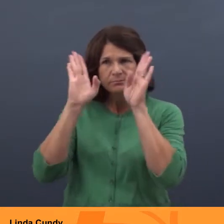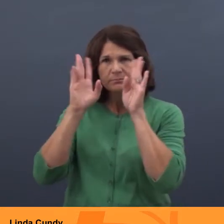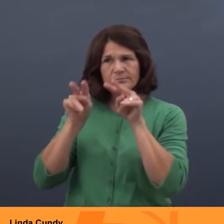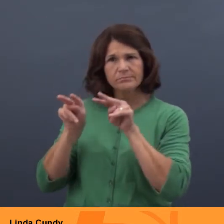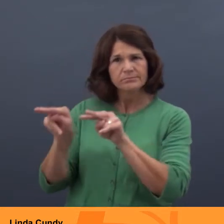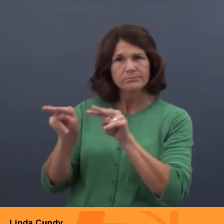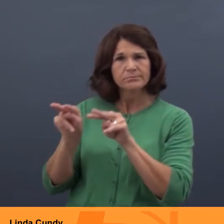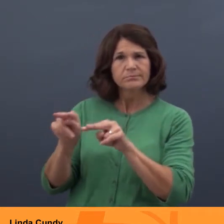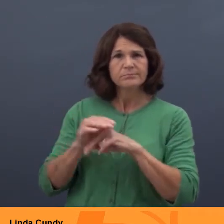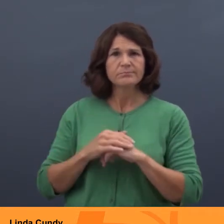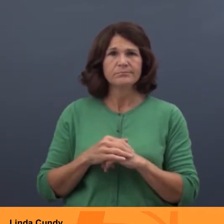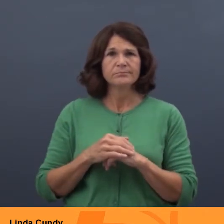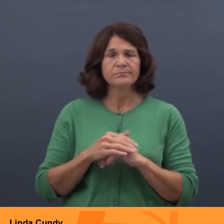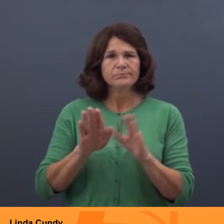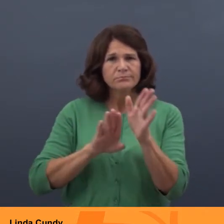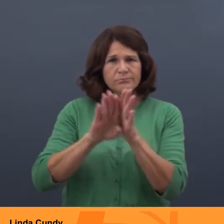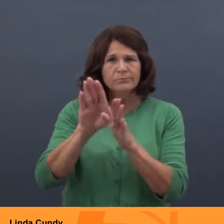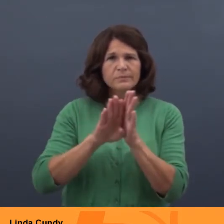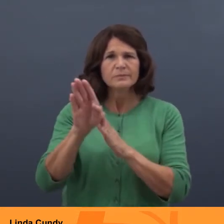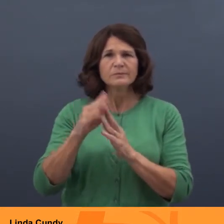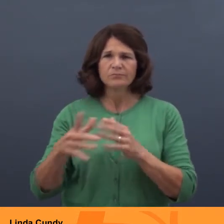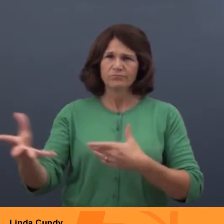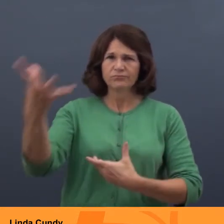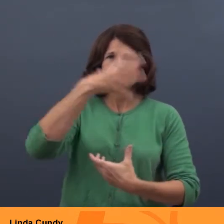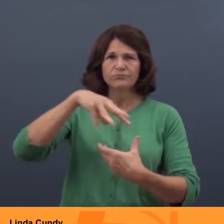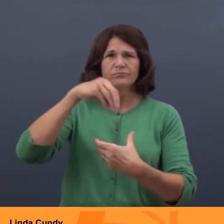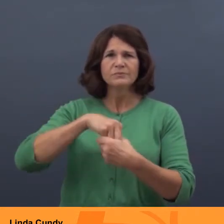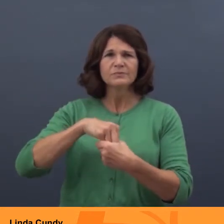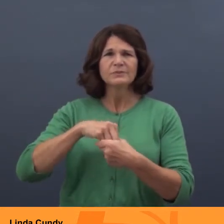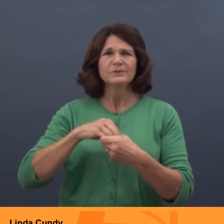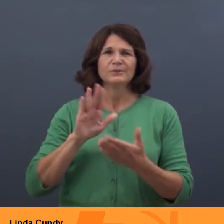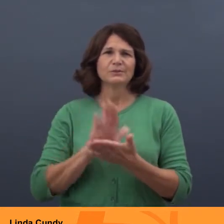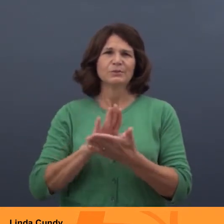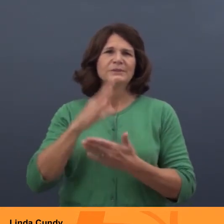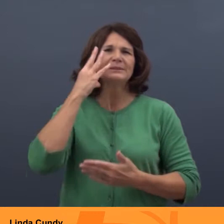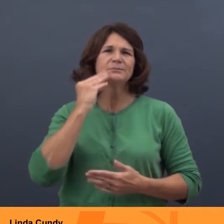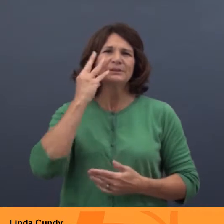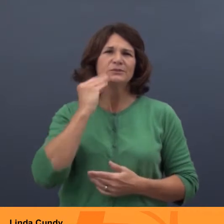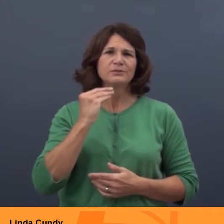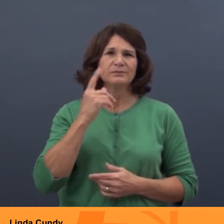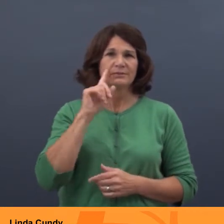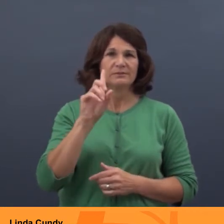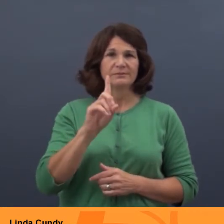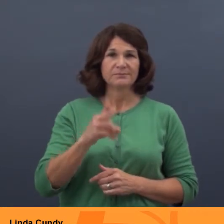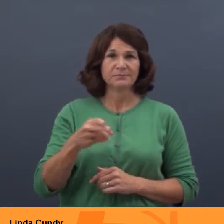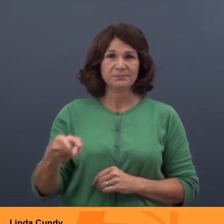in order to create a wholistic school experience. In relation